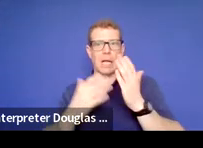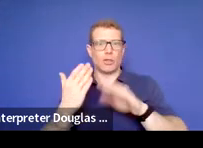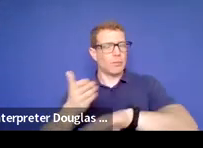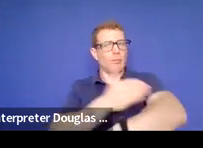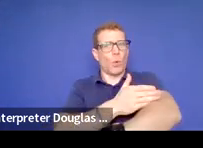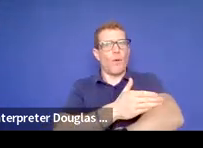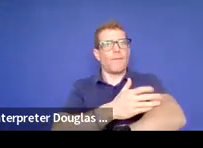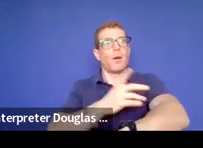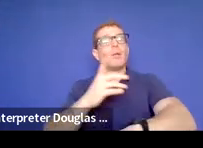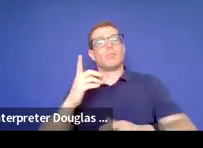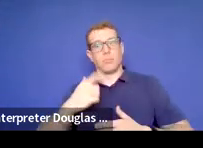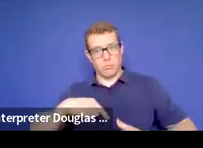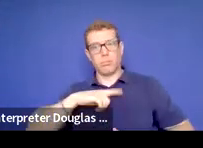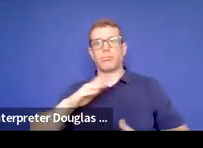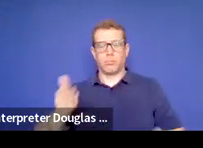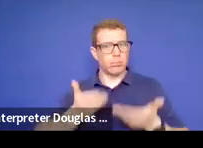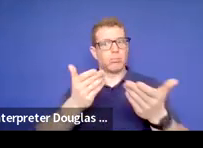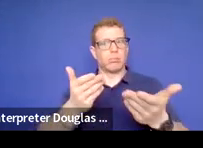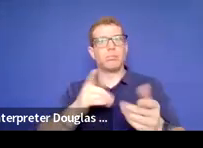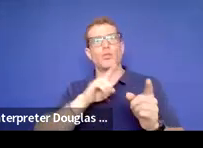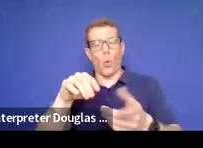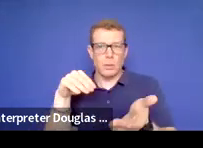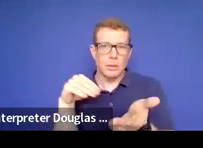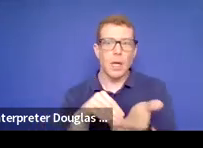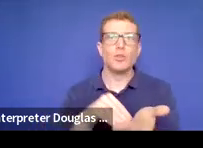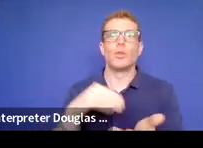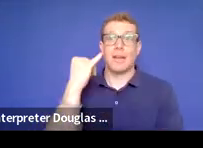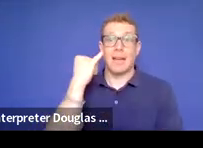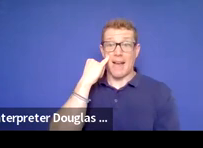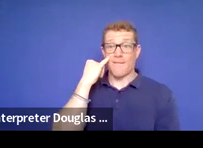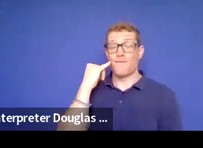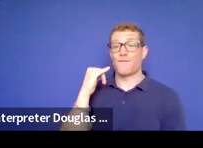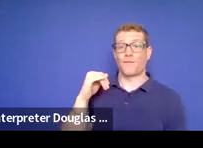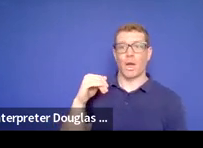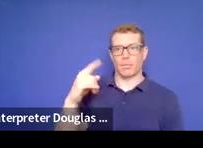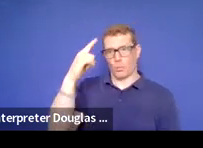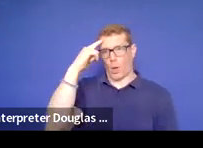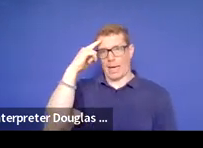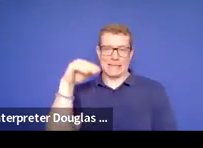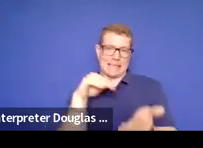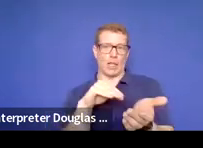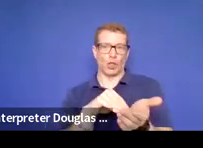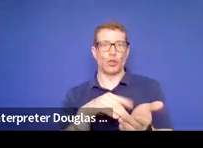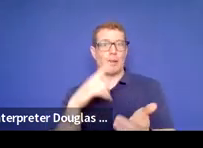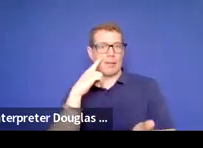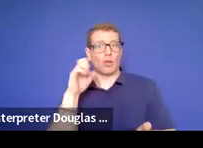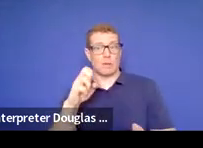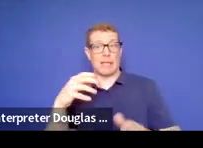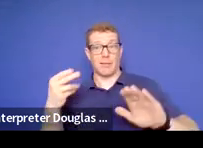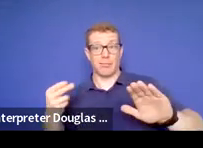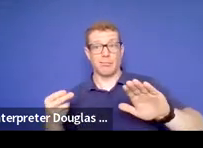And for that neurologist to read it Well, they're specialized in in that type of of Mri work.